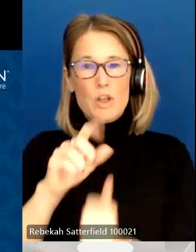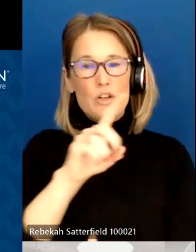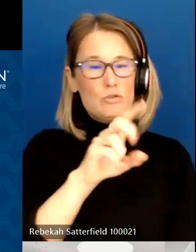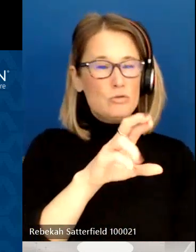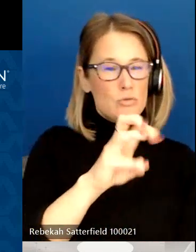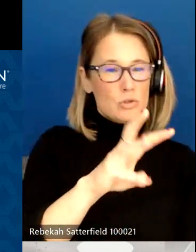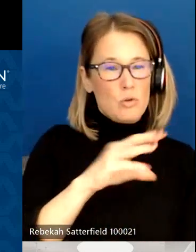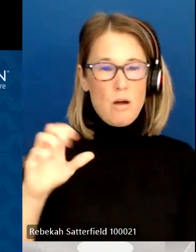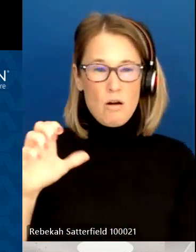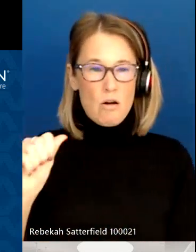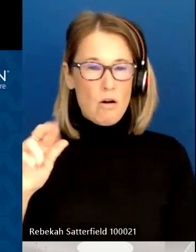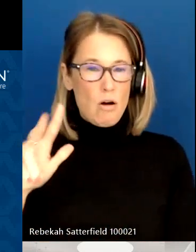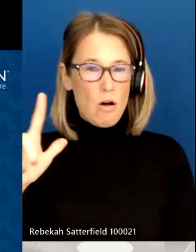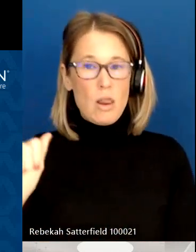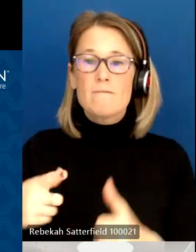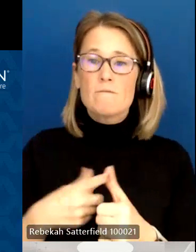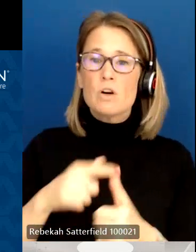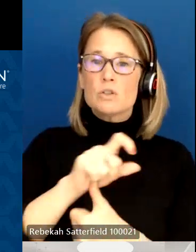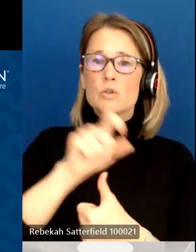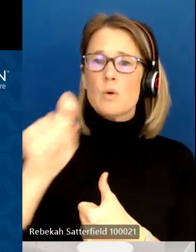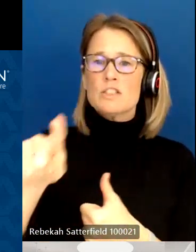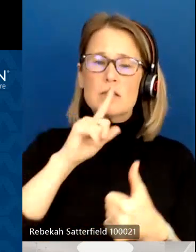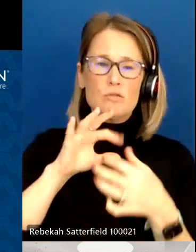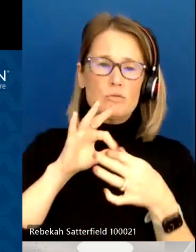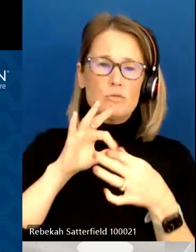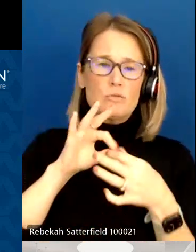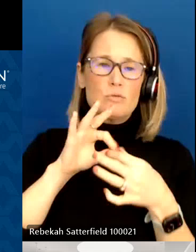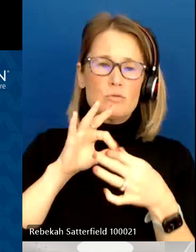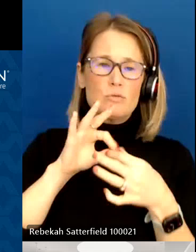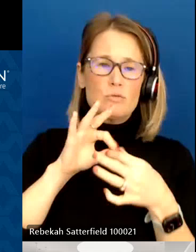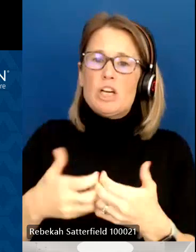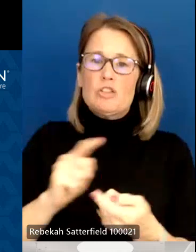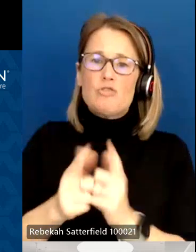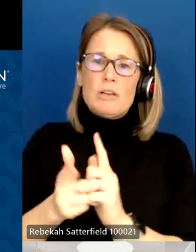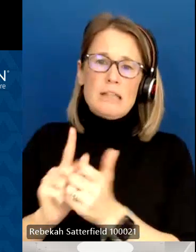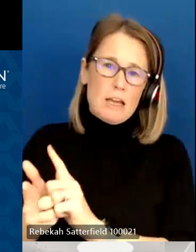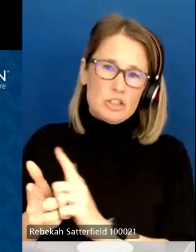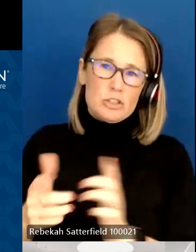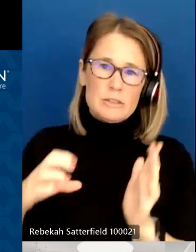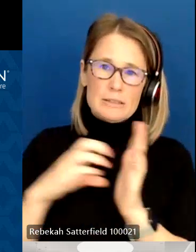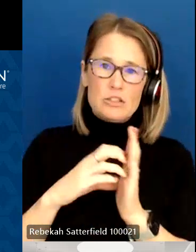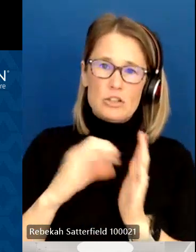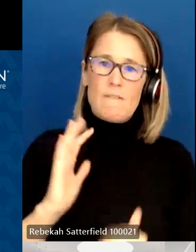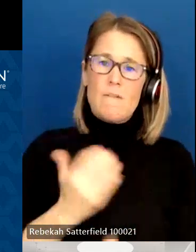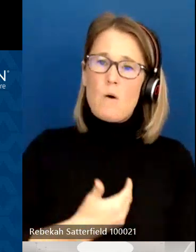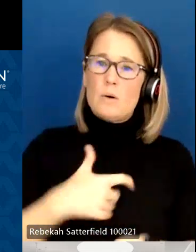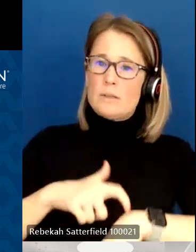we'll go with um a question around the machine translation uh section of our time today um